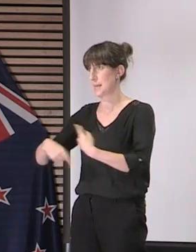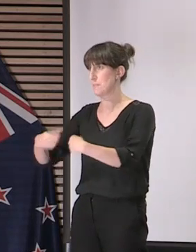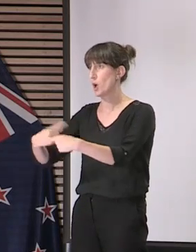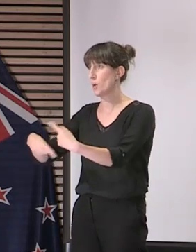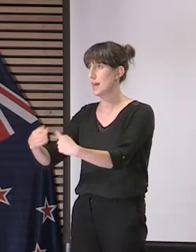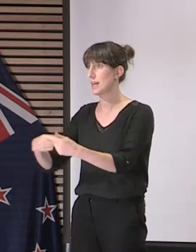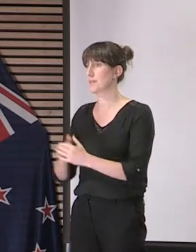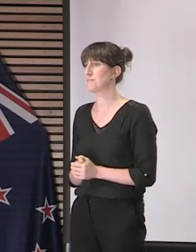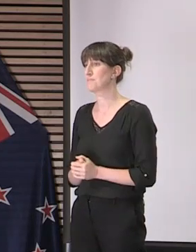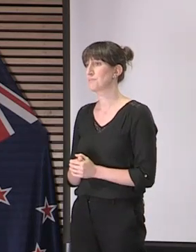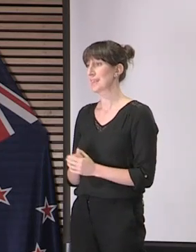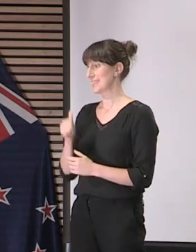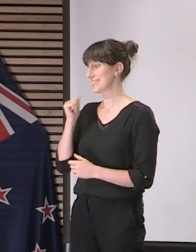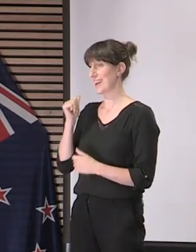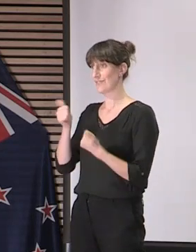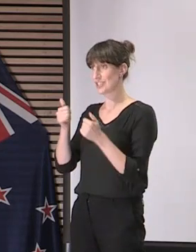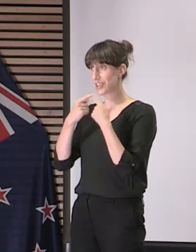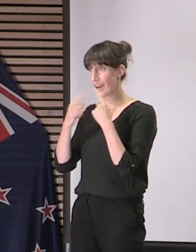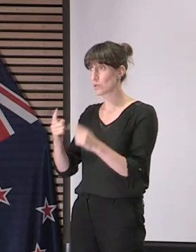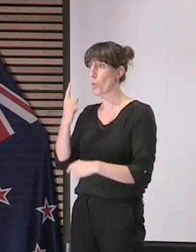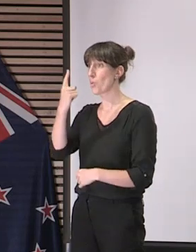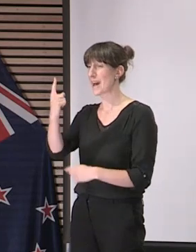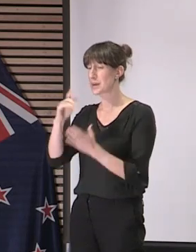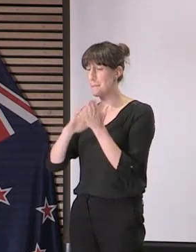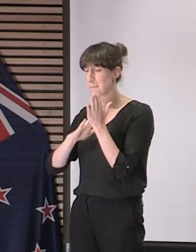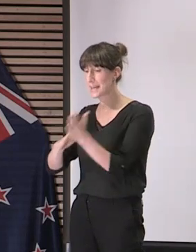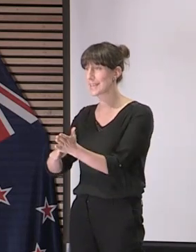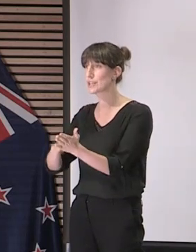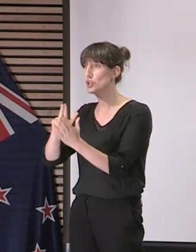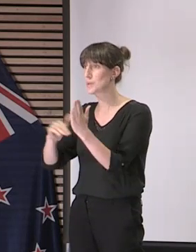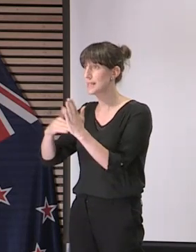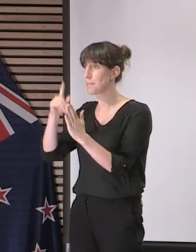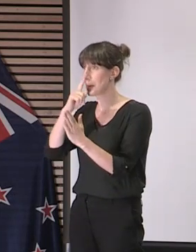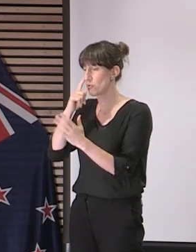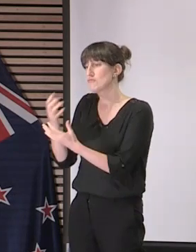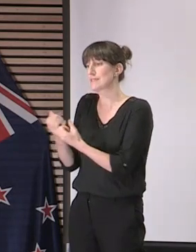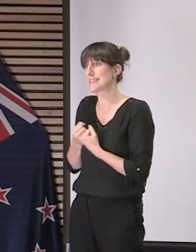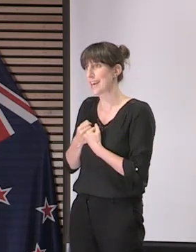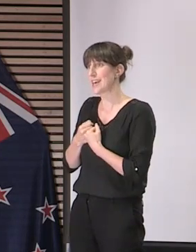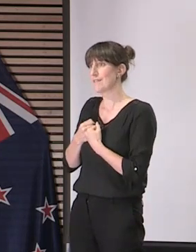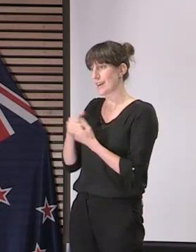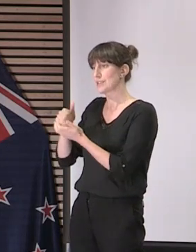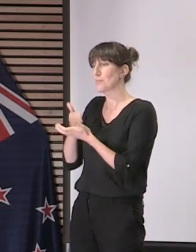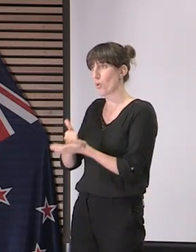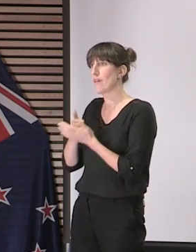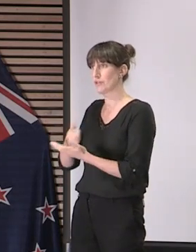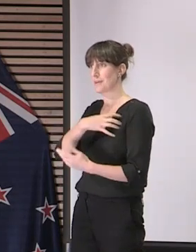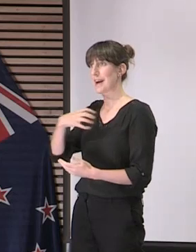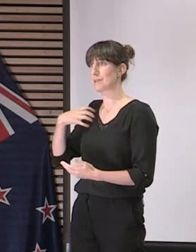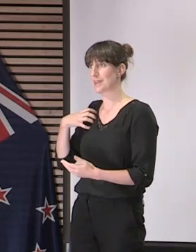self-isolation as a nation. As I said yesterday we have also surpassed 1 million New Zealanders being supported by